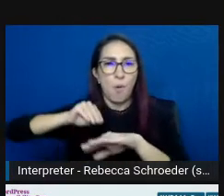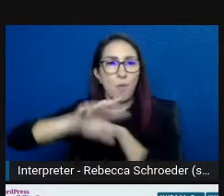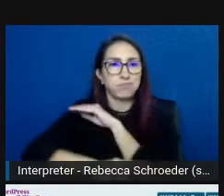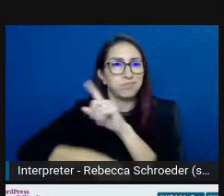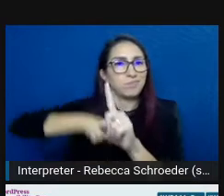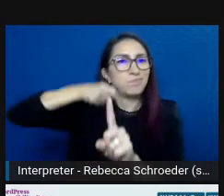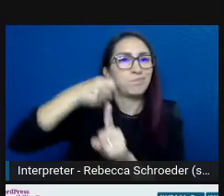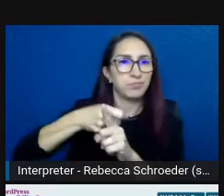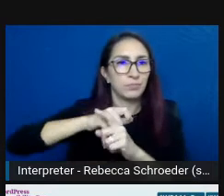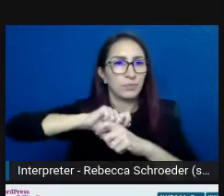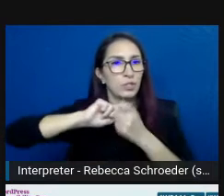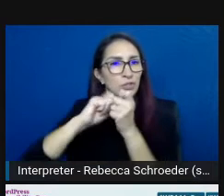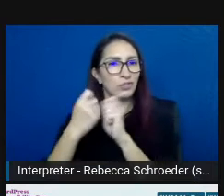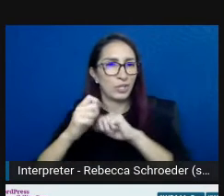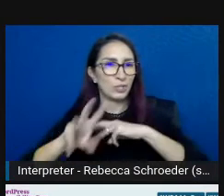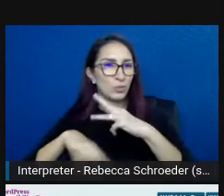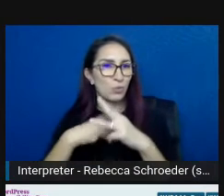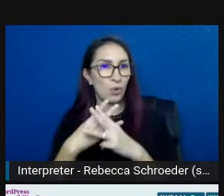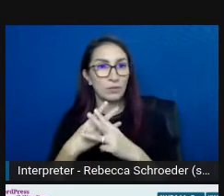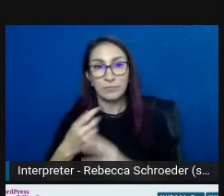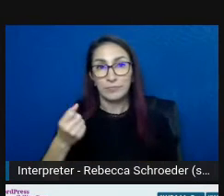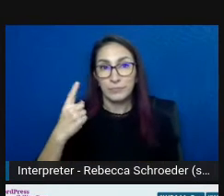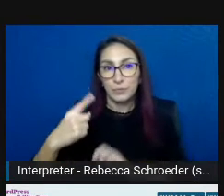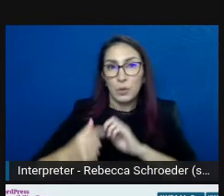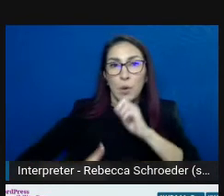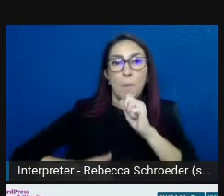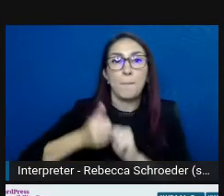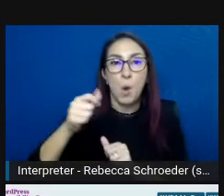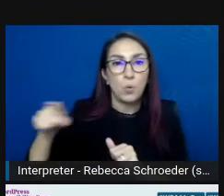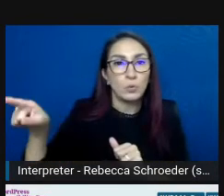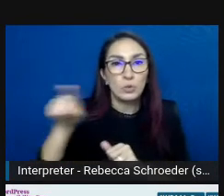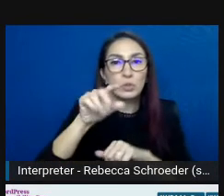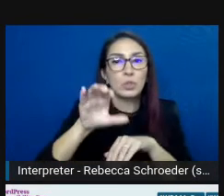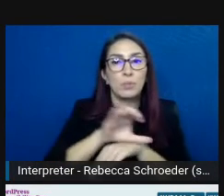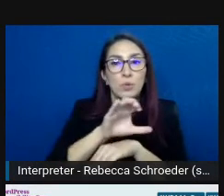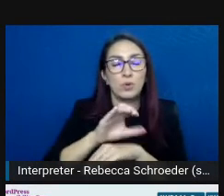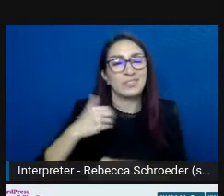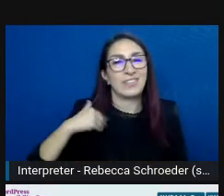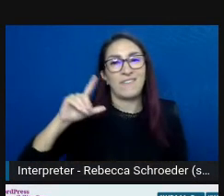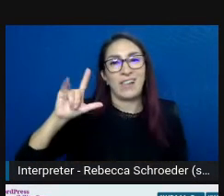For example, most of the world's supercomputers, they run Linux, the Cloud runs Linux.